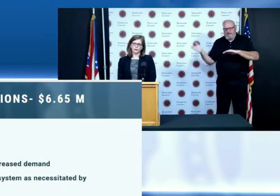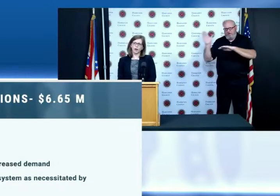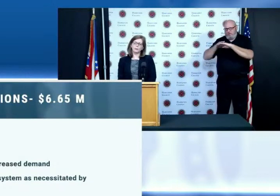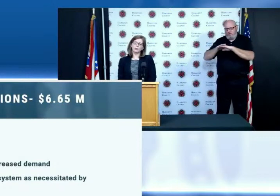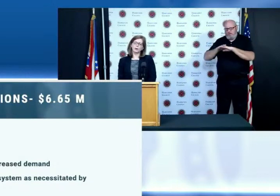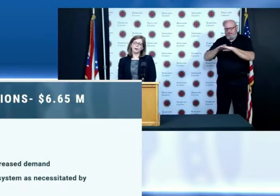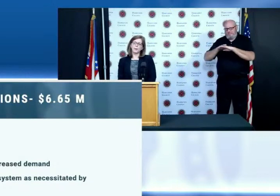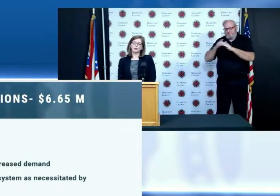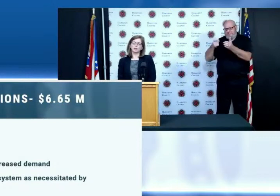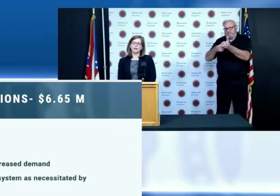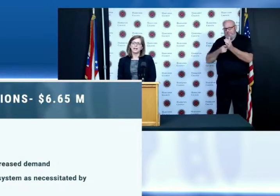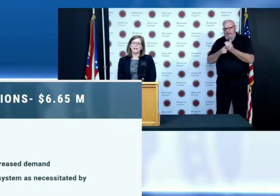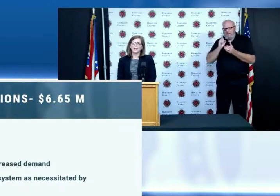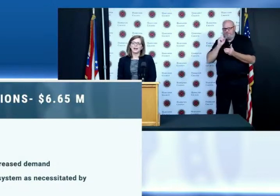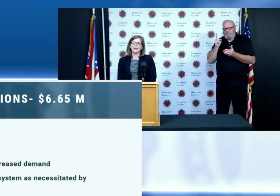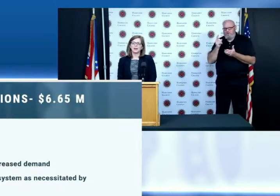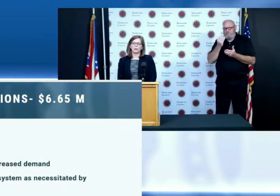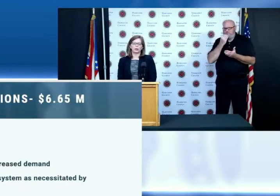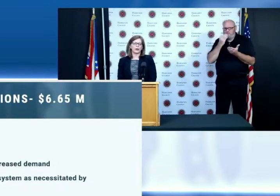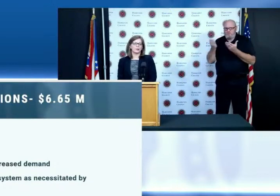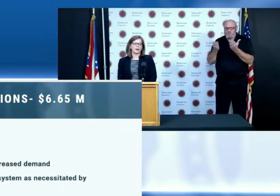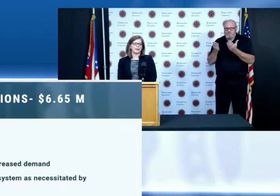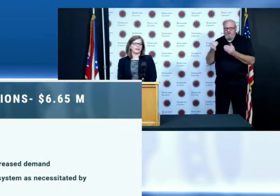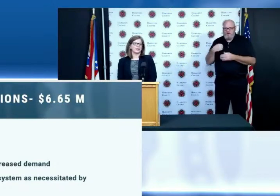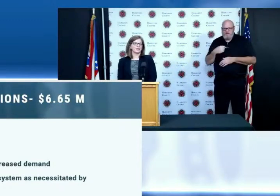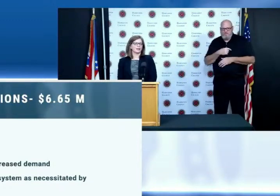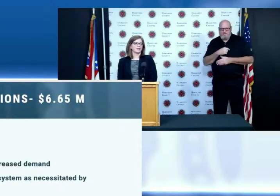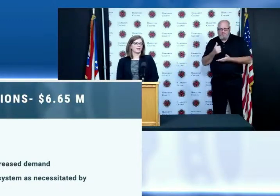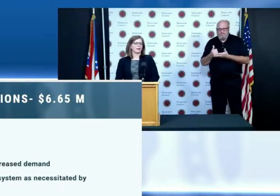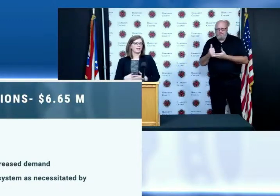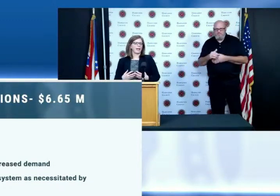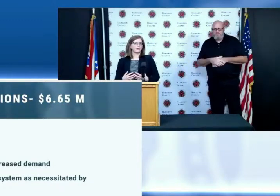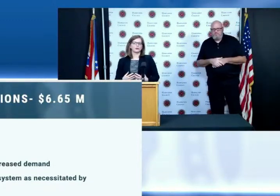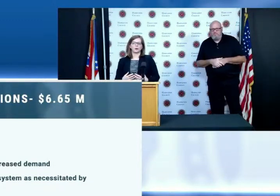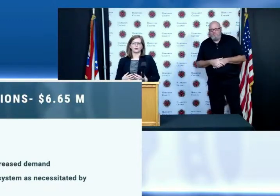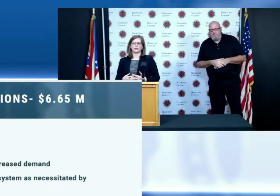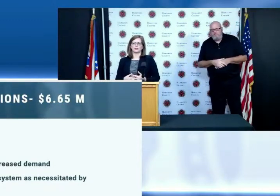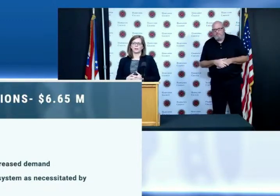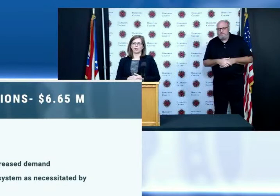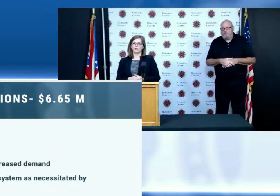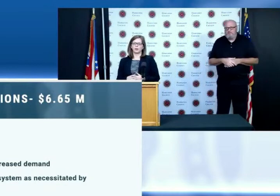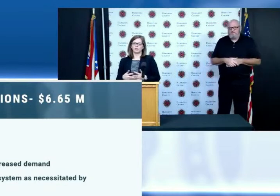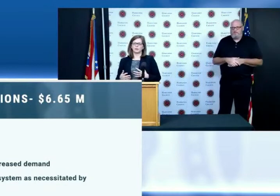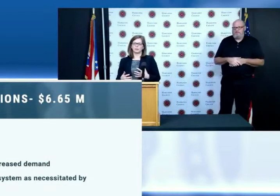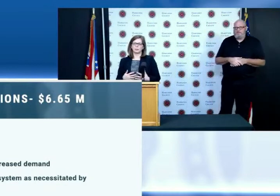the third option that we're recommending is the the county's phone system I know this